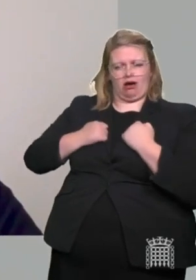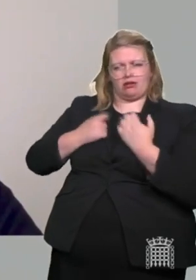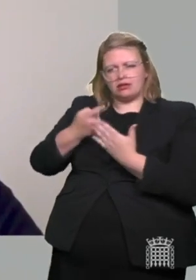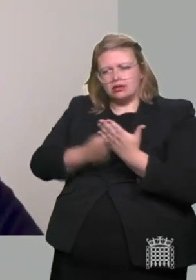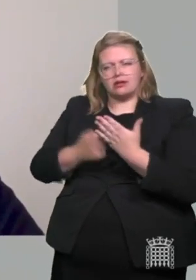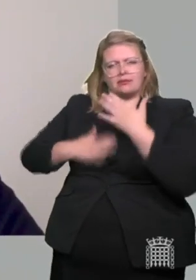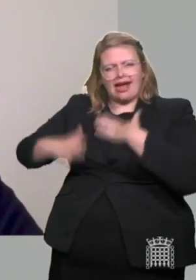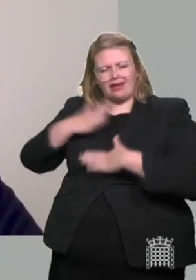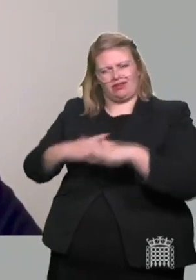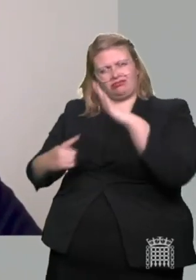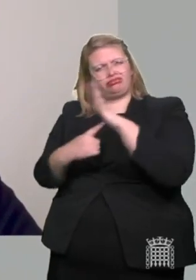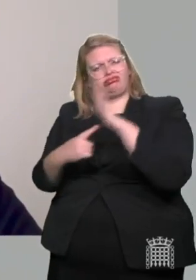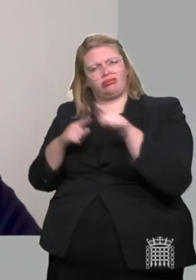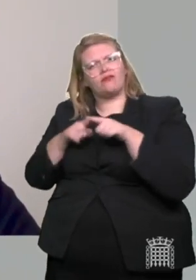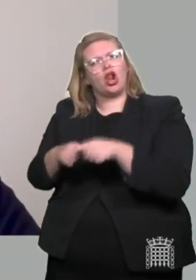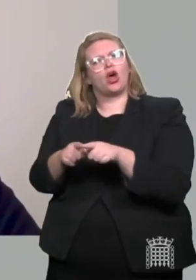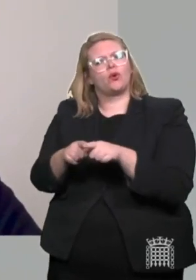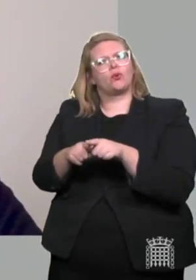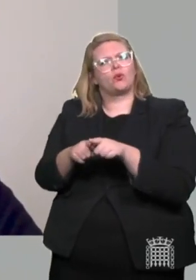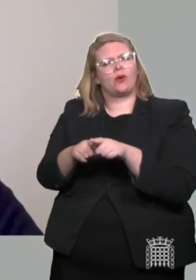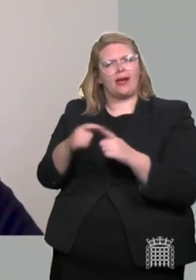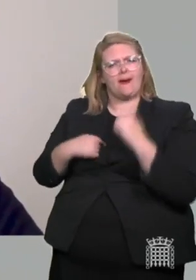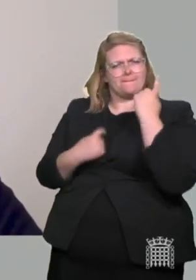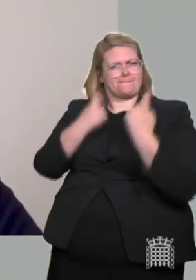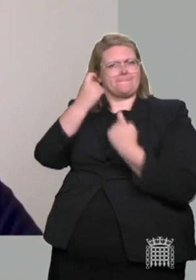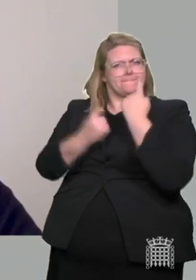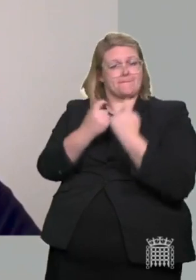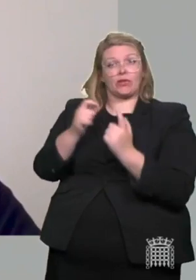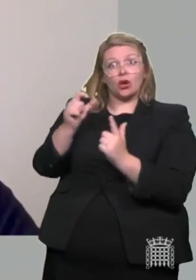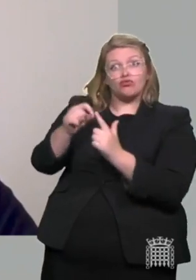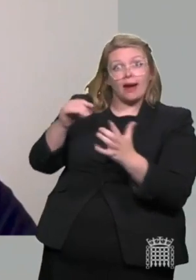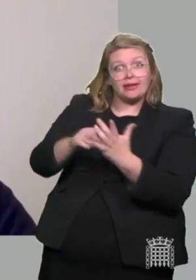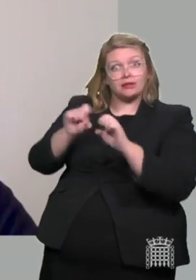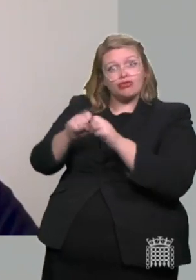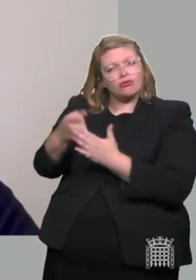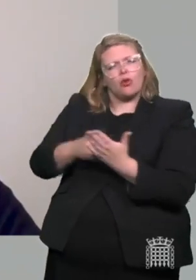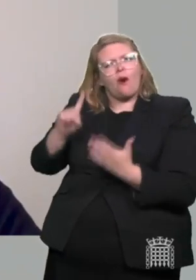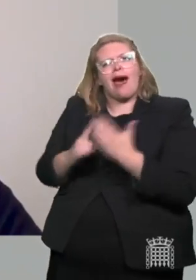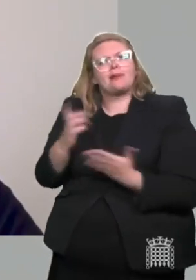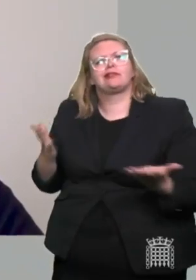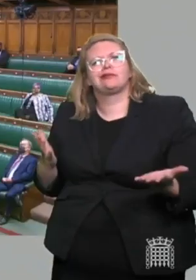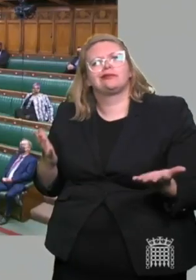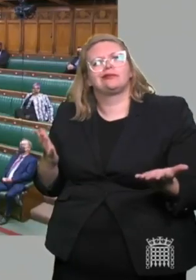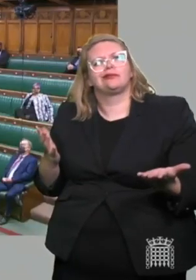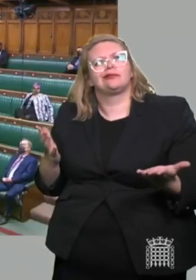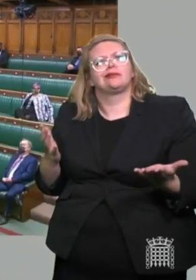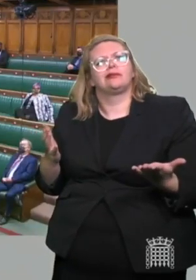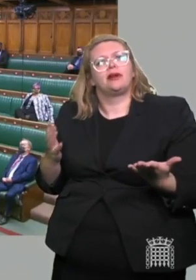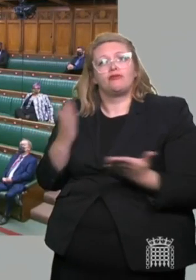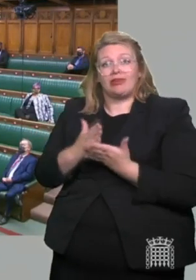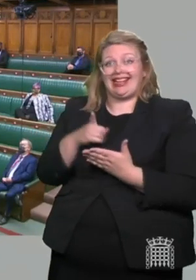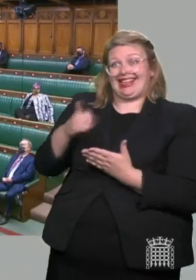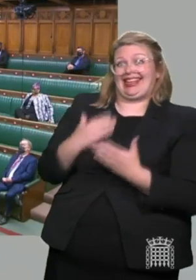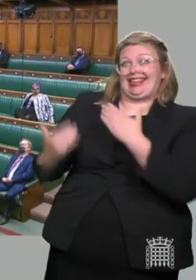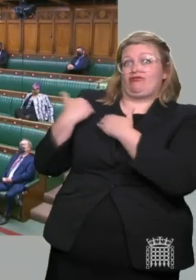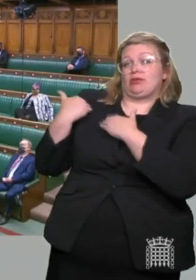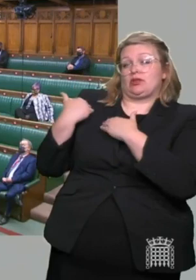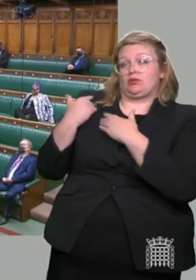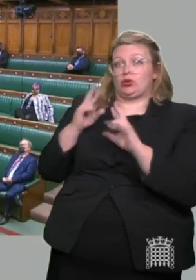what happens when a Prime Minister goes rogue? >> The Prime Minister